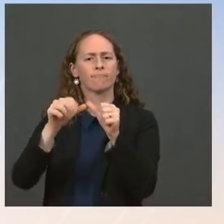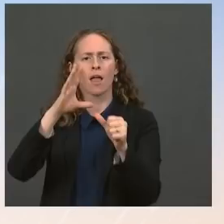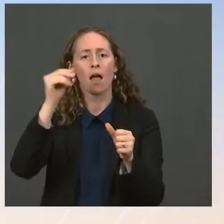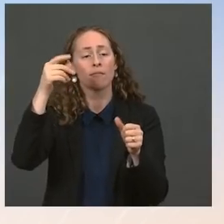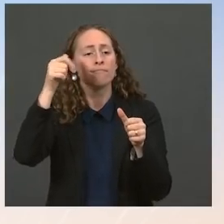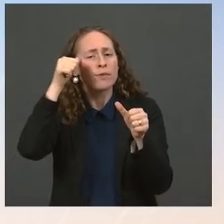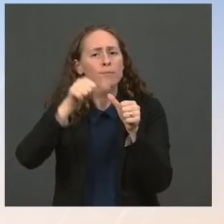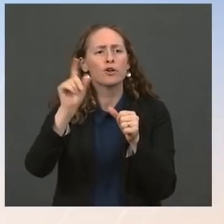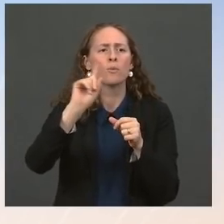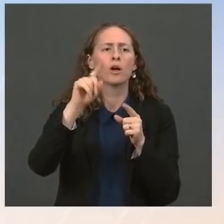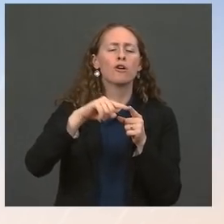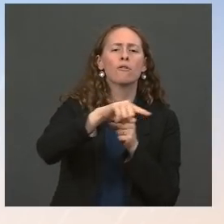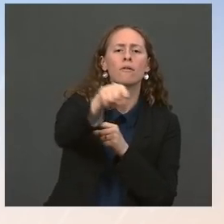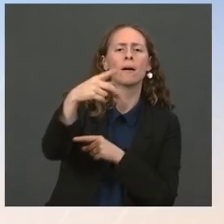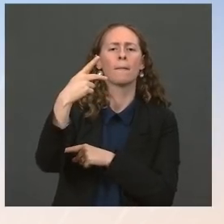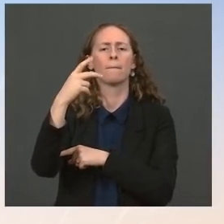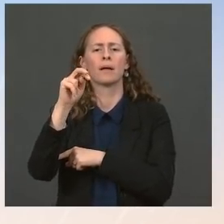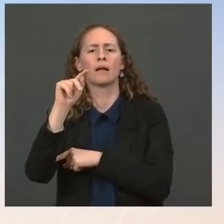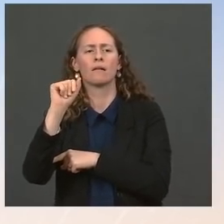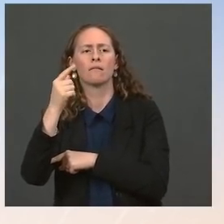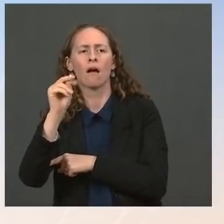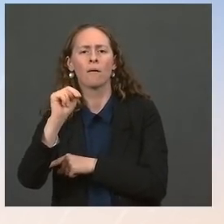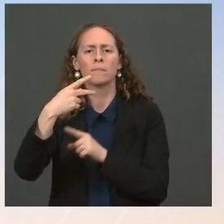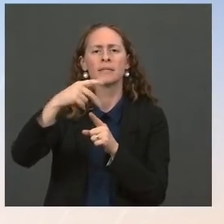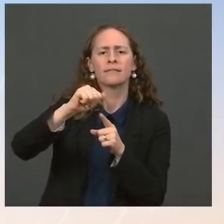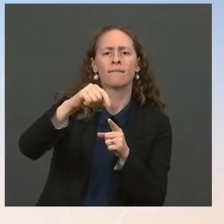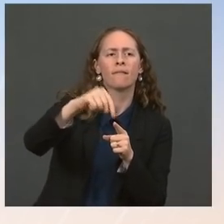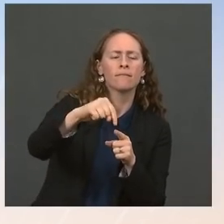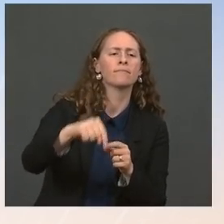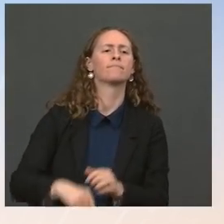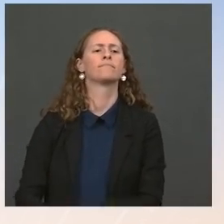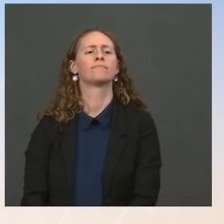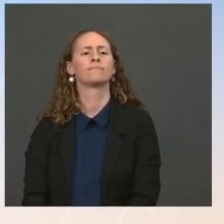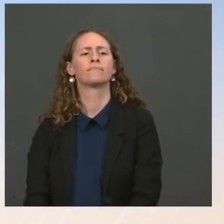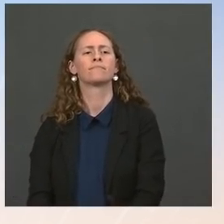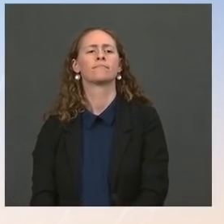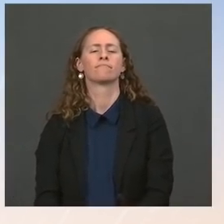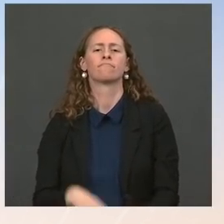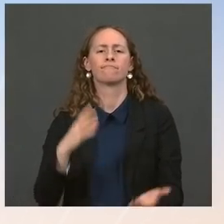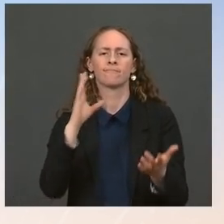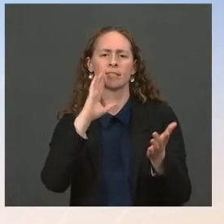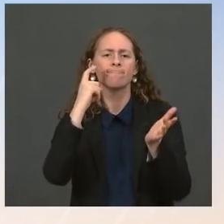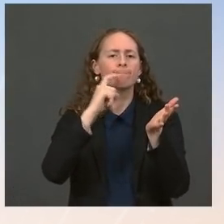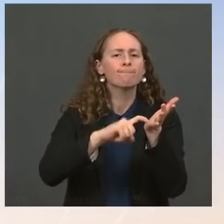"a trail of remembrance to honor the fallen" and "keep their memories alive," and is "a celebration of our nation's resilience